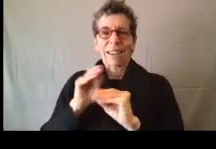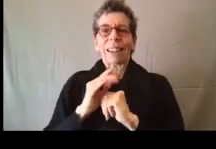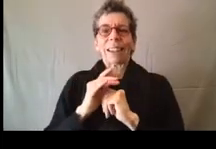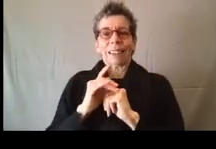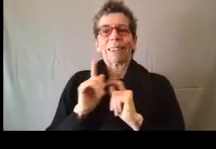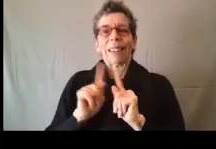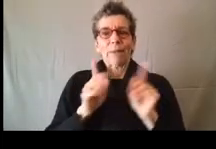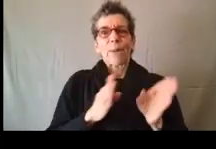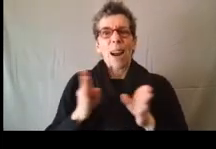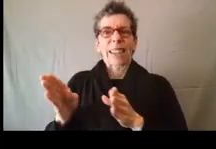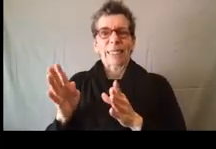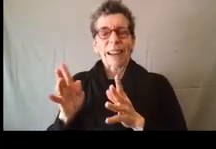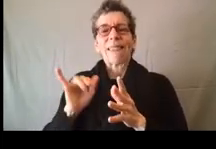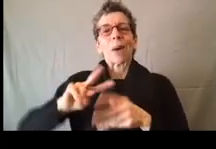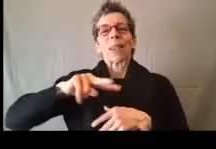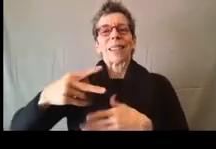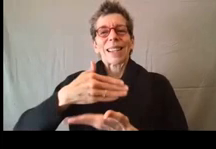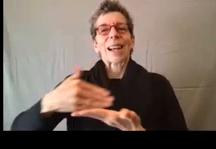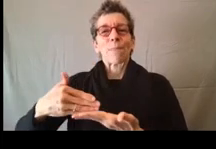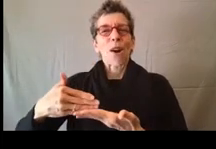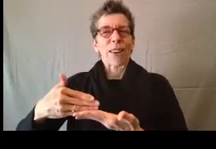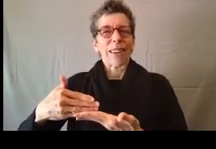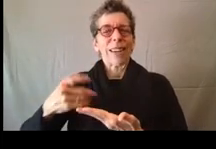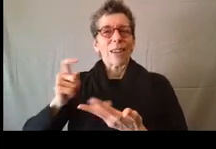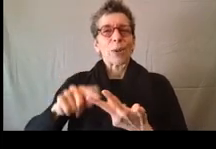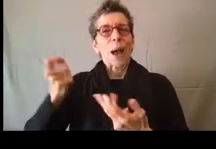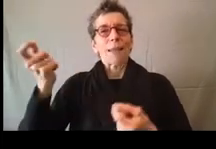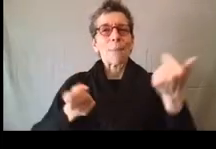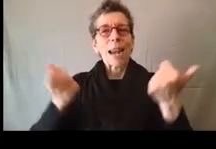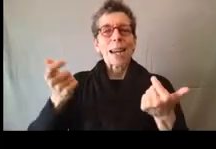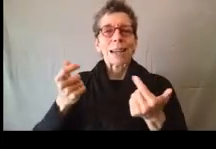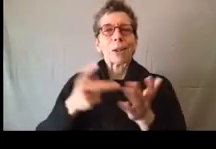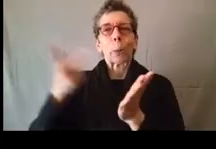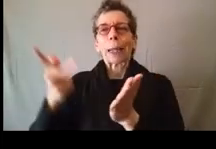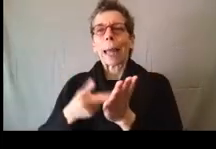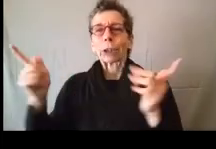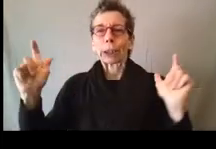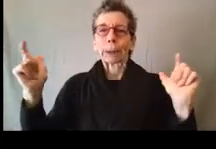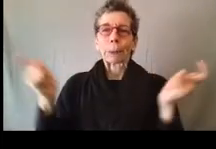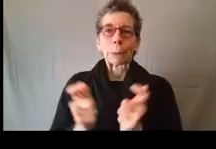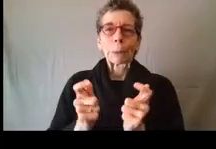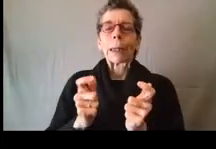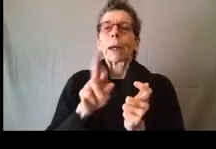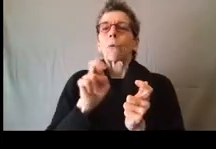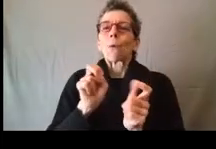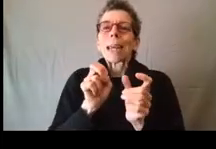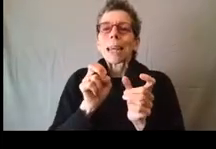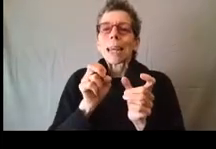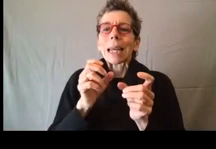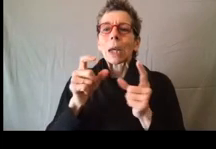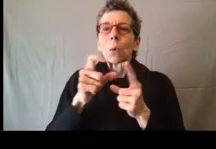our research, to overlap to eliminate overlaps, to reframe and reword what we had as indicators